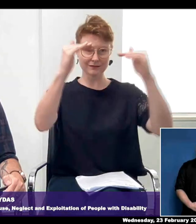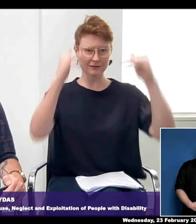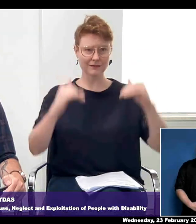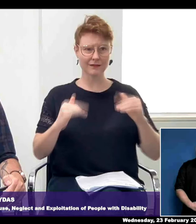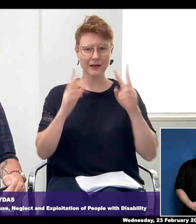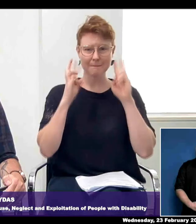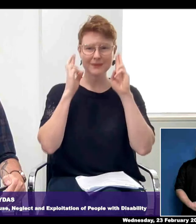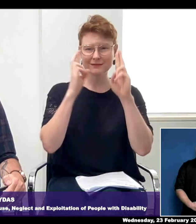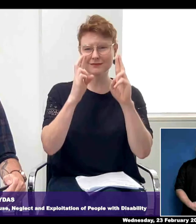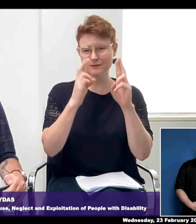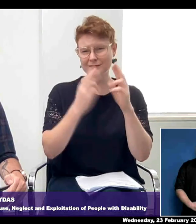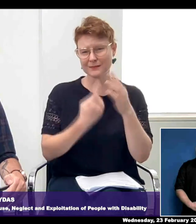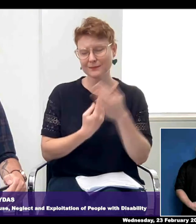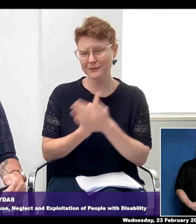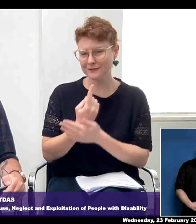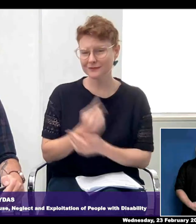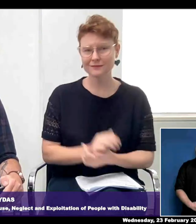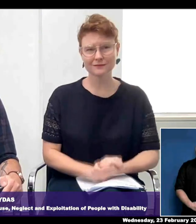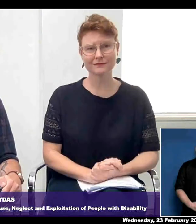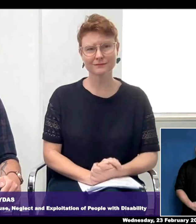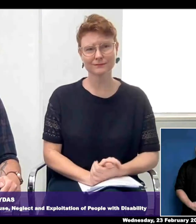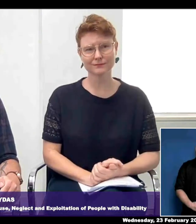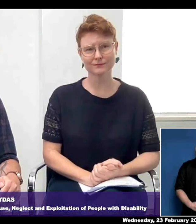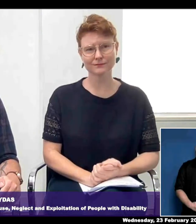So these are some examples of where low expectations can come into play.